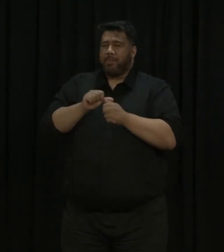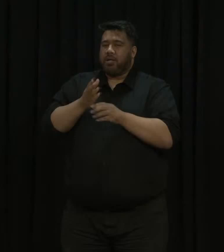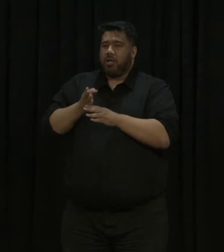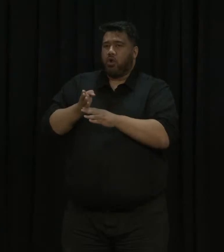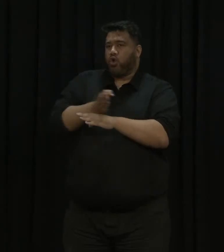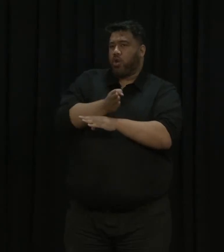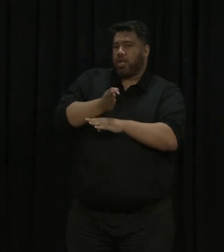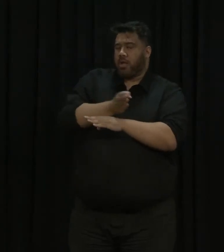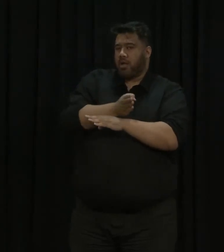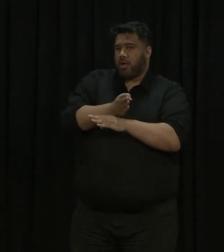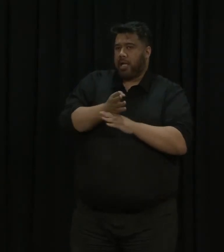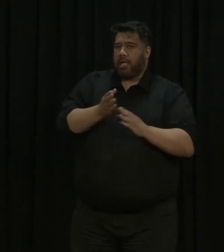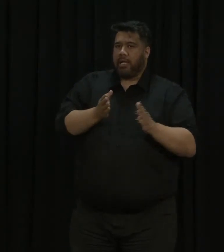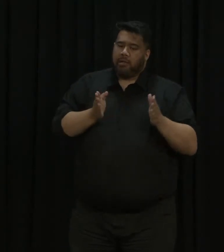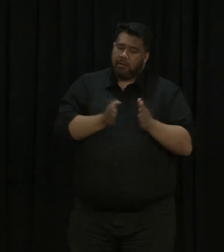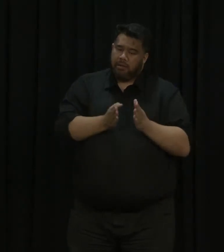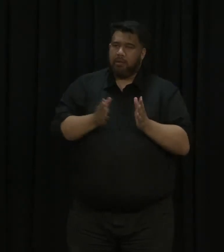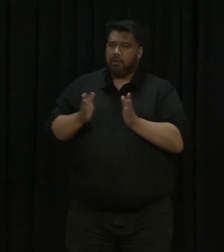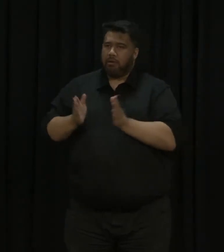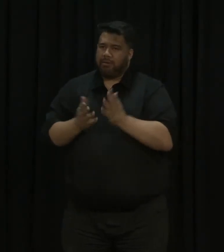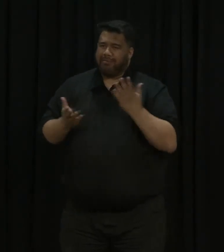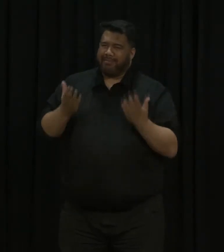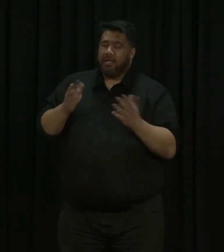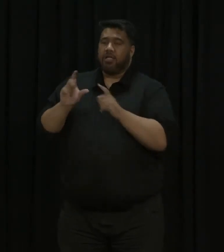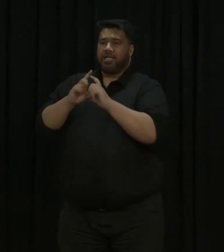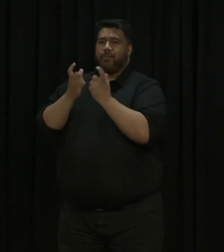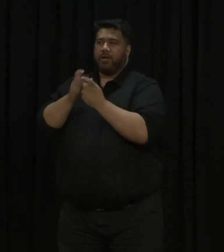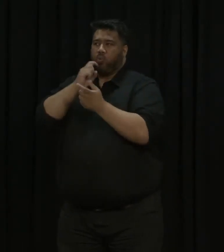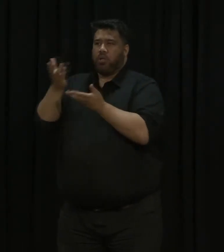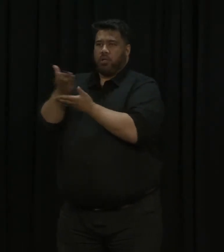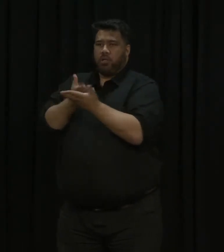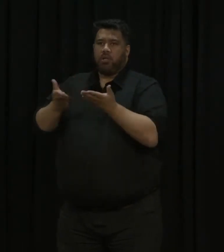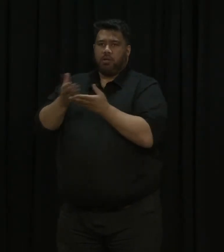as Doctor Bloomfield aside, it could be up to 11 to 12 months. That might be at the outer and.